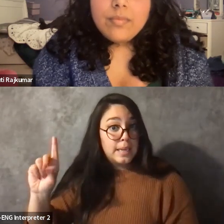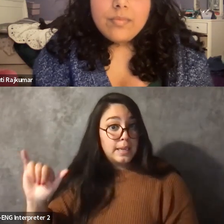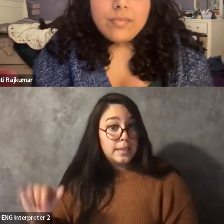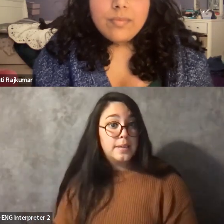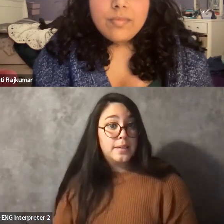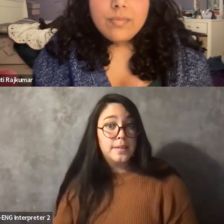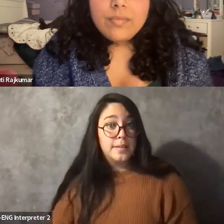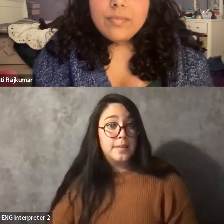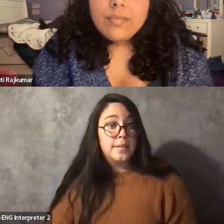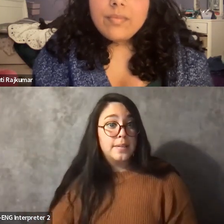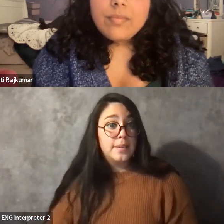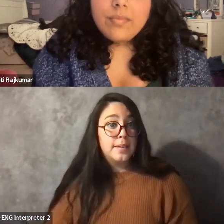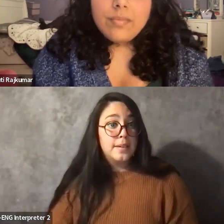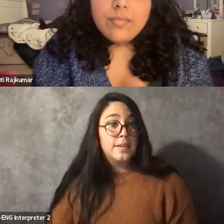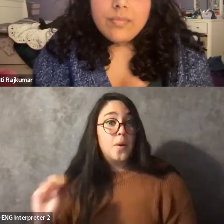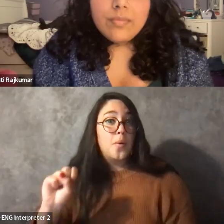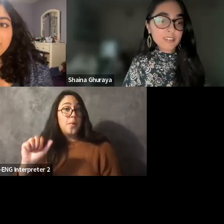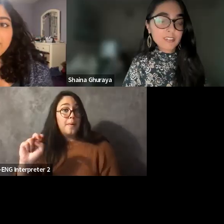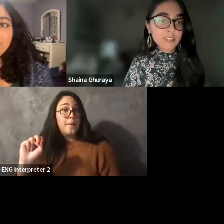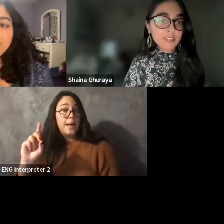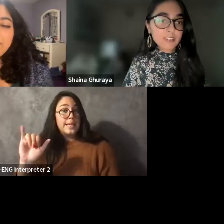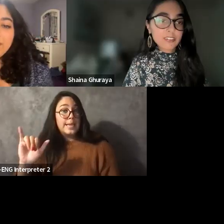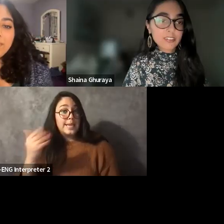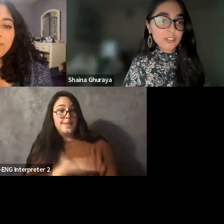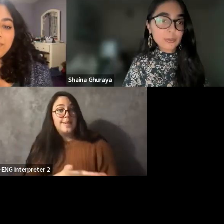Awesome. Sandy. On to you.